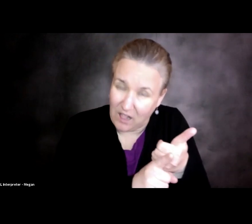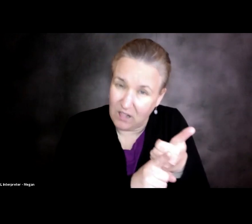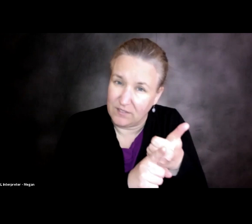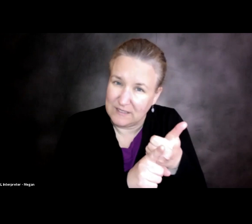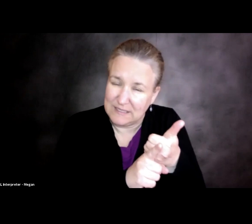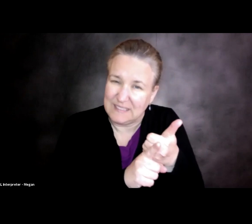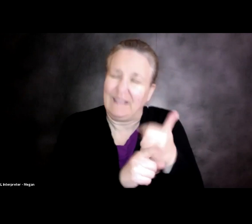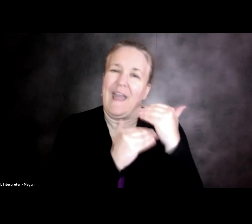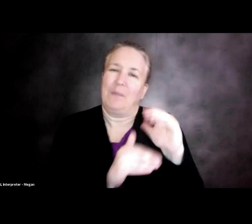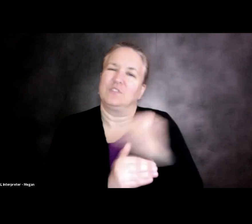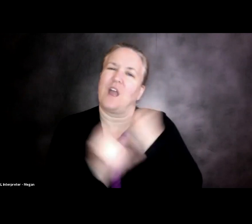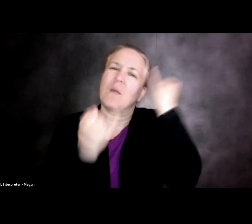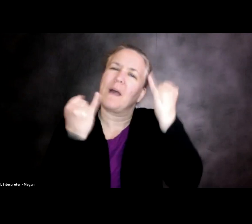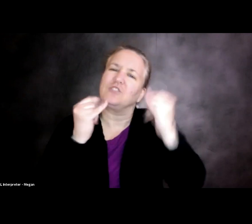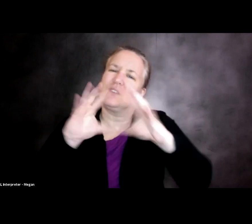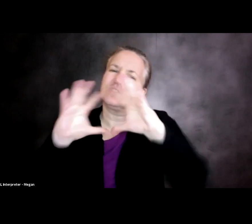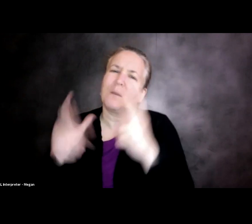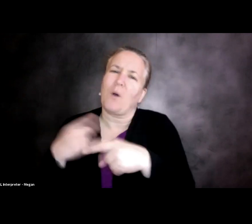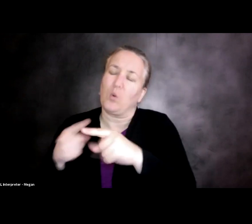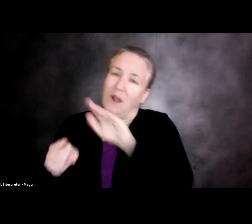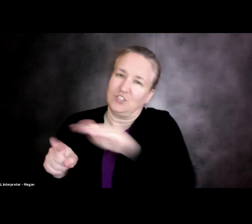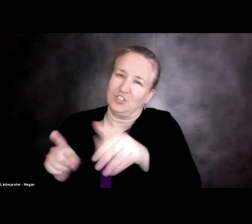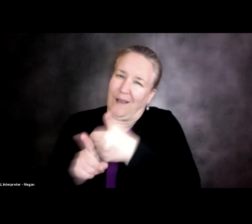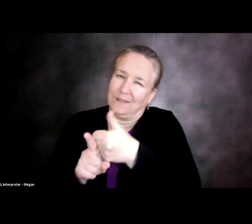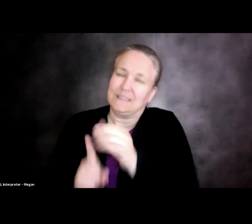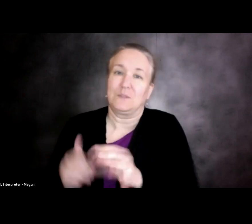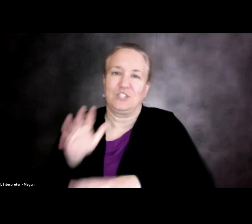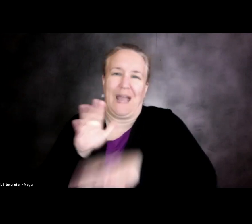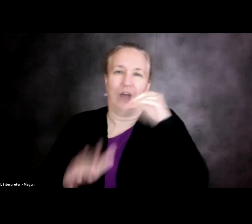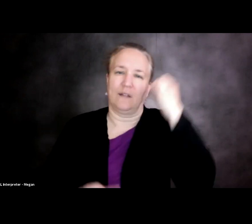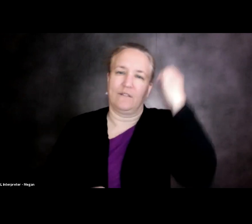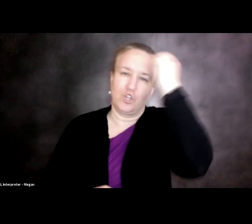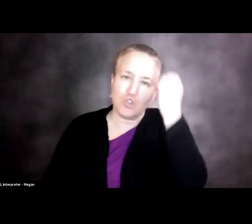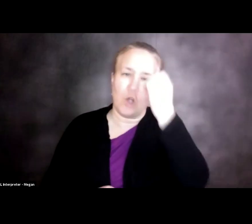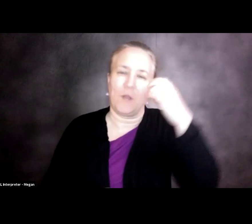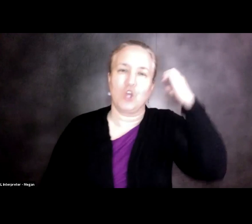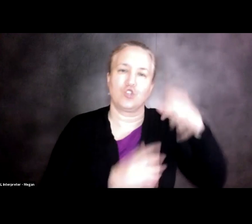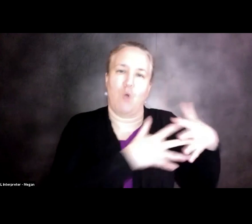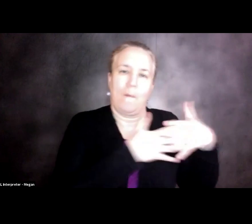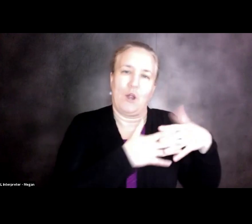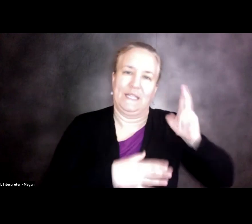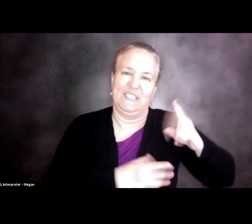our imagination of the child, particularly outside of European and Euro-American history.